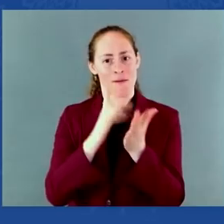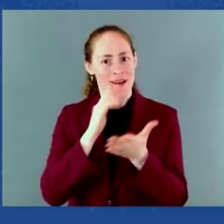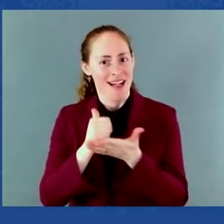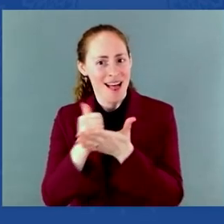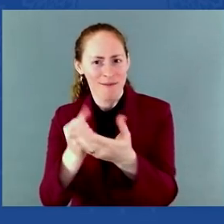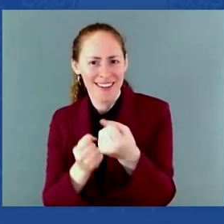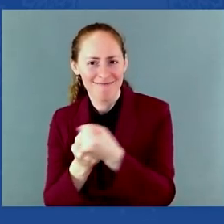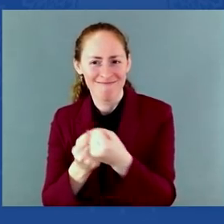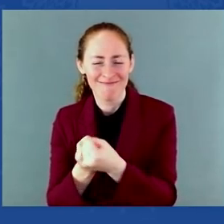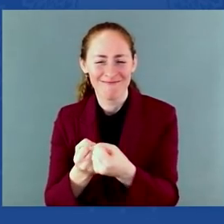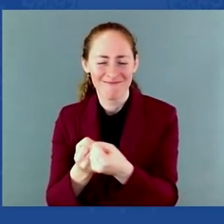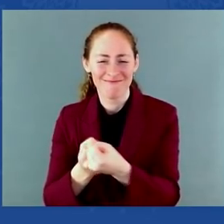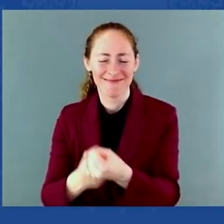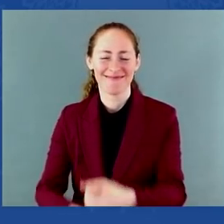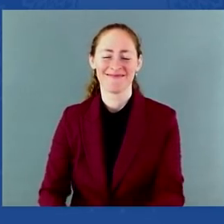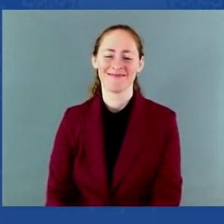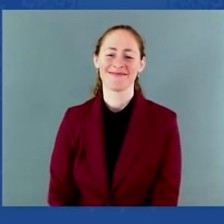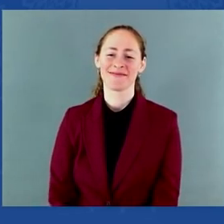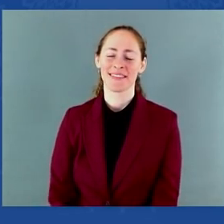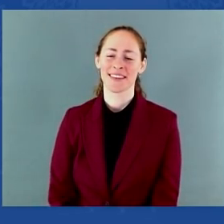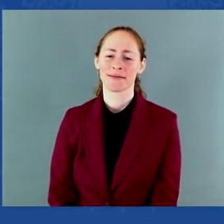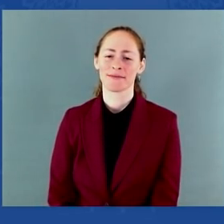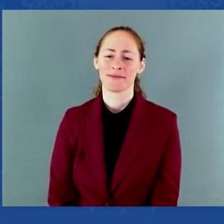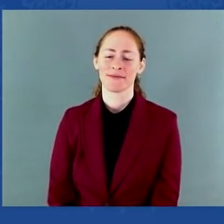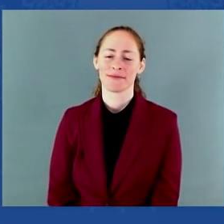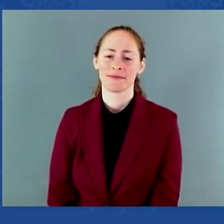Joining me are United States Senators, Jeanne Shaheen and Maggie Hassan,